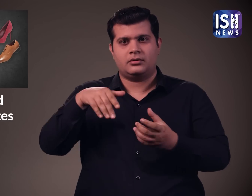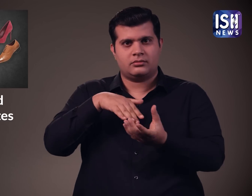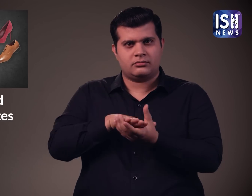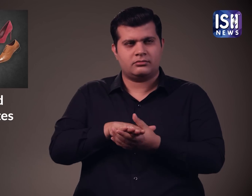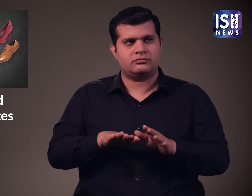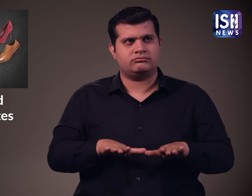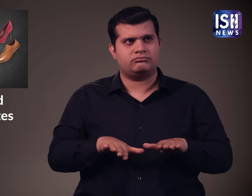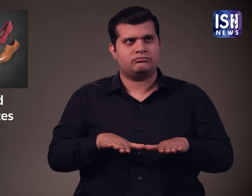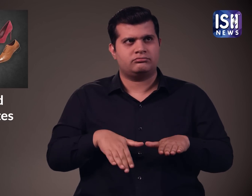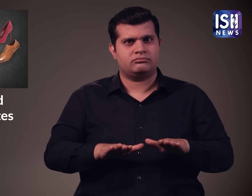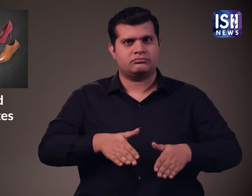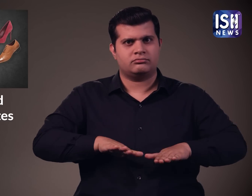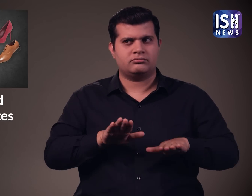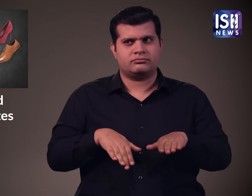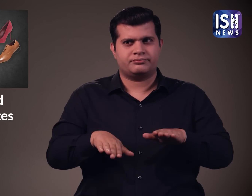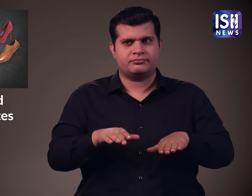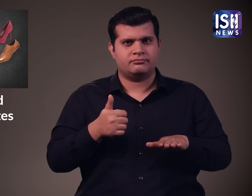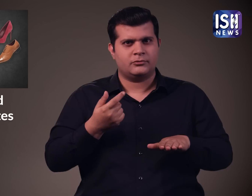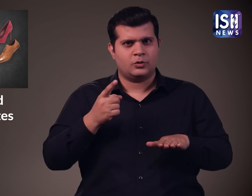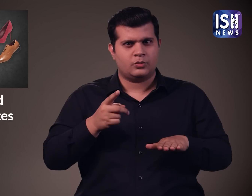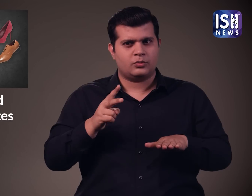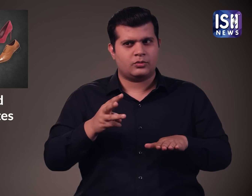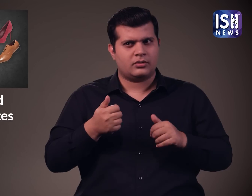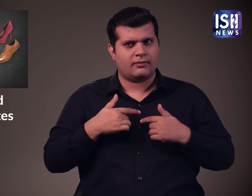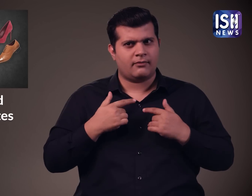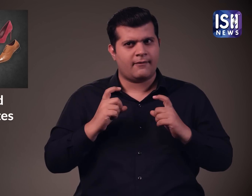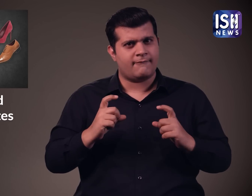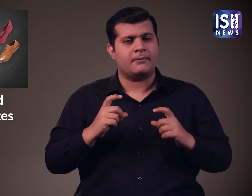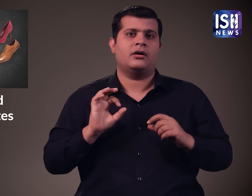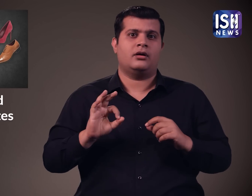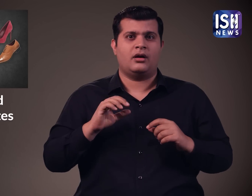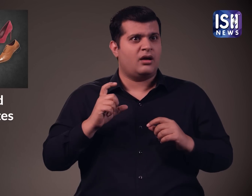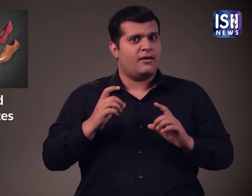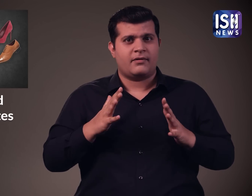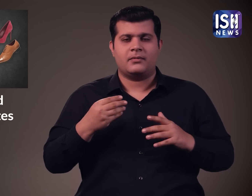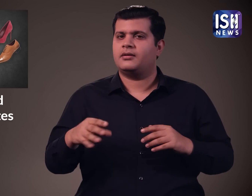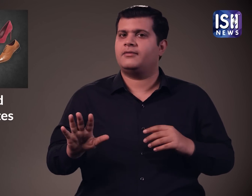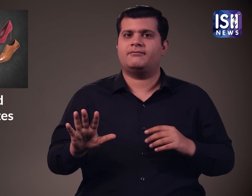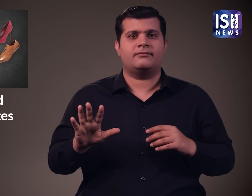Try using the shoes for a couple of days and if you are not comfortable in them, then don't use them.